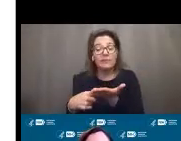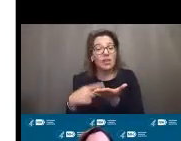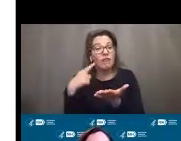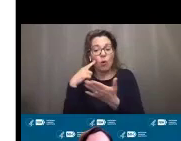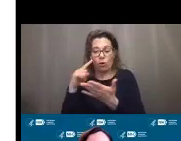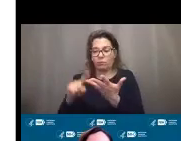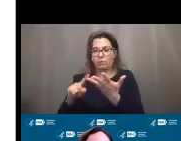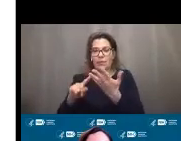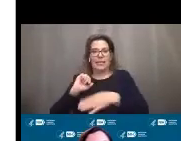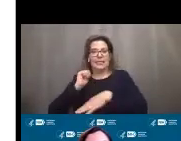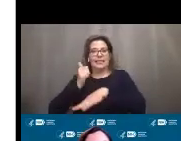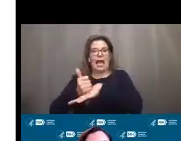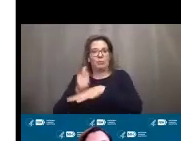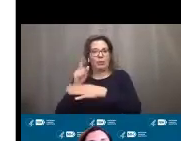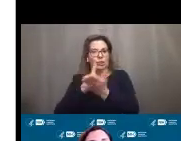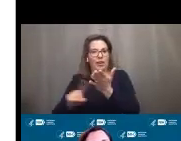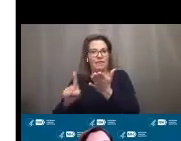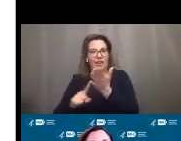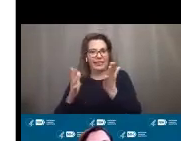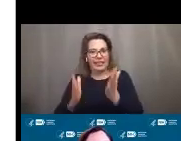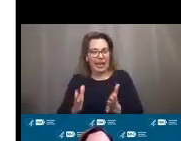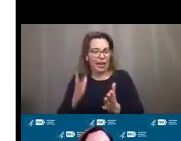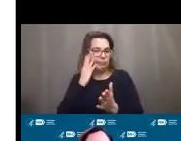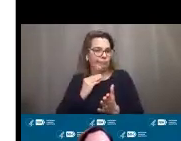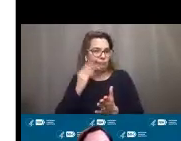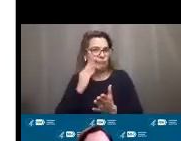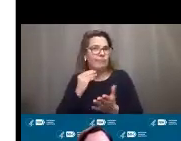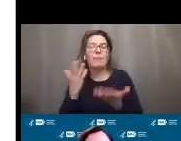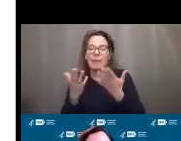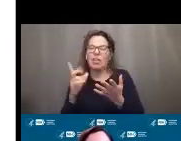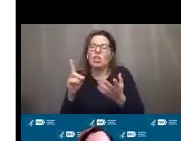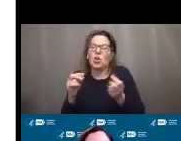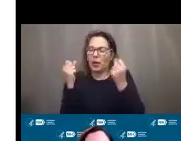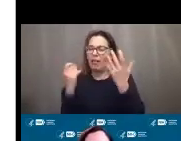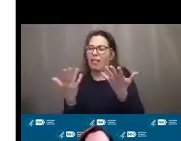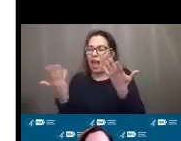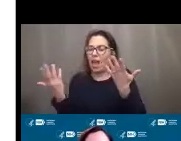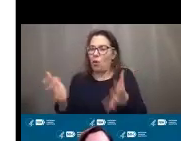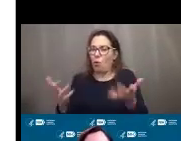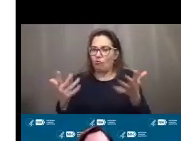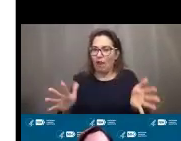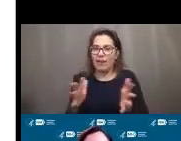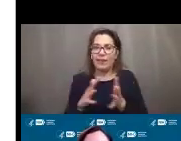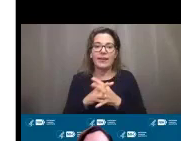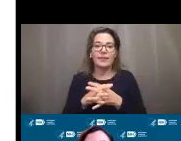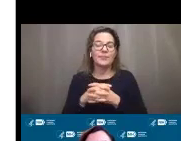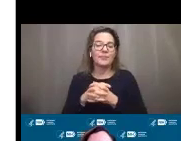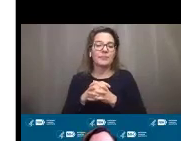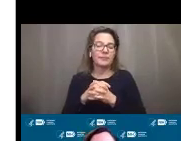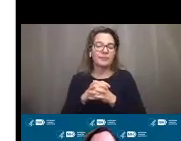there's over 27 institutes and centers at the NIH,